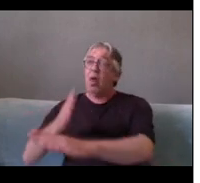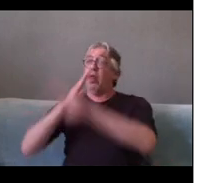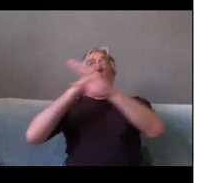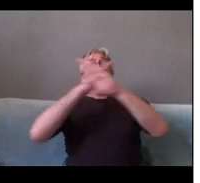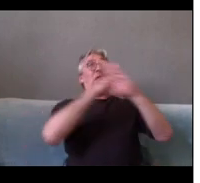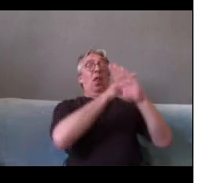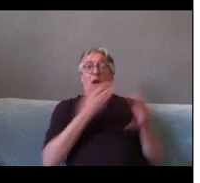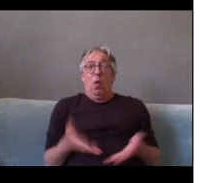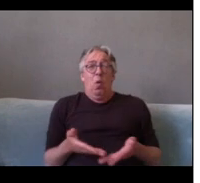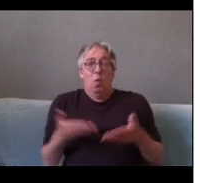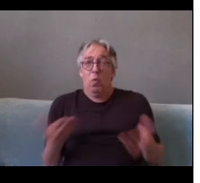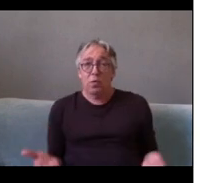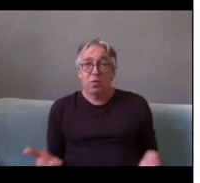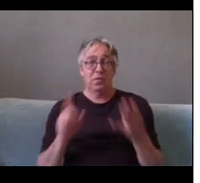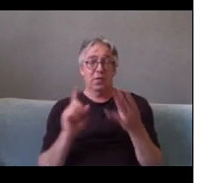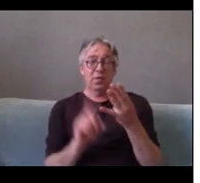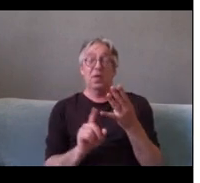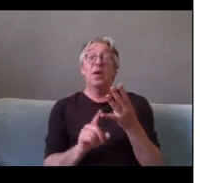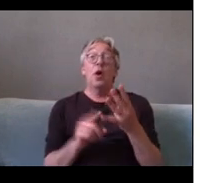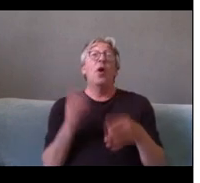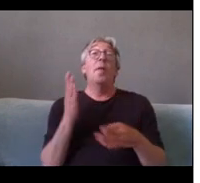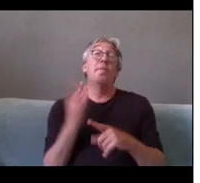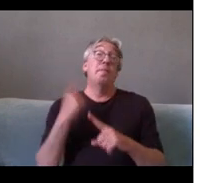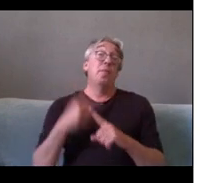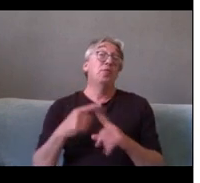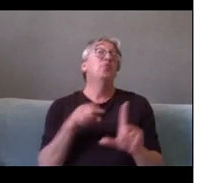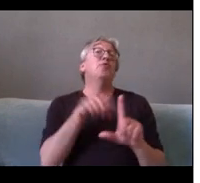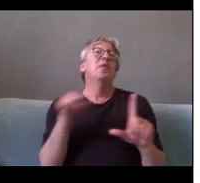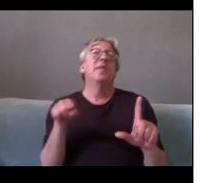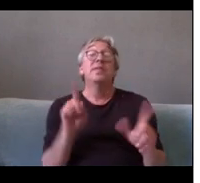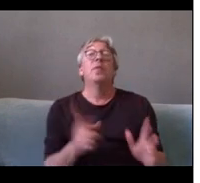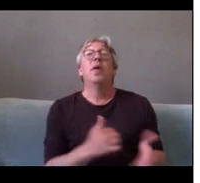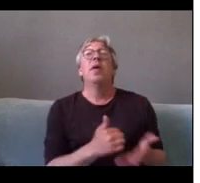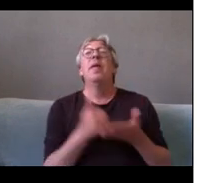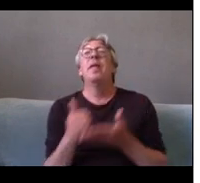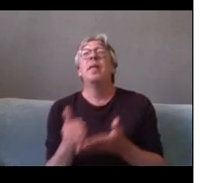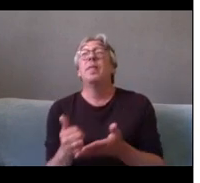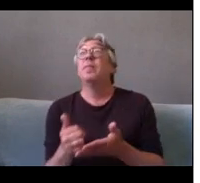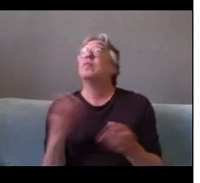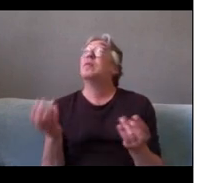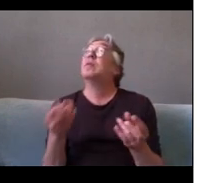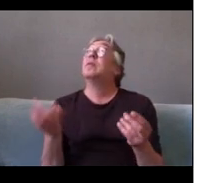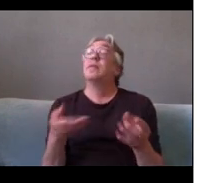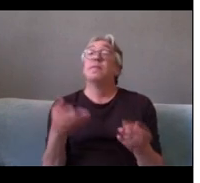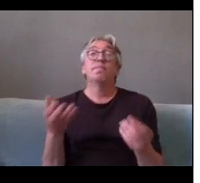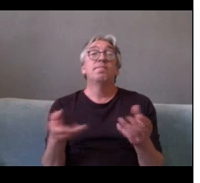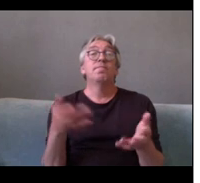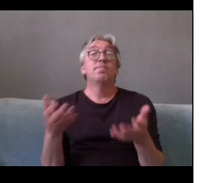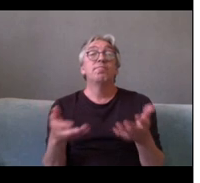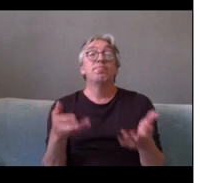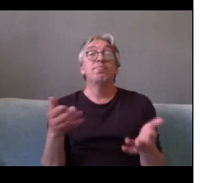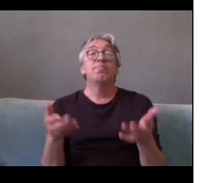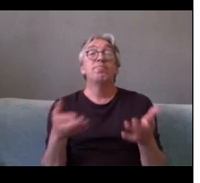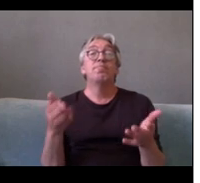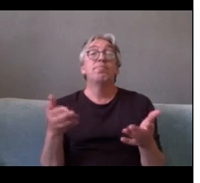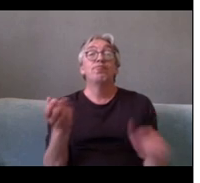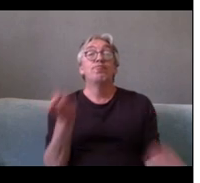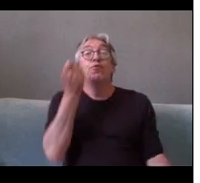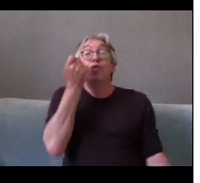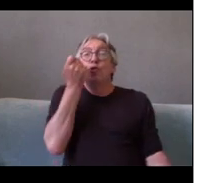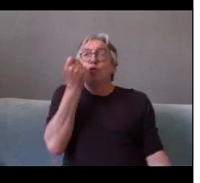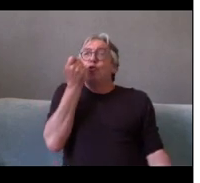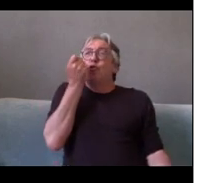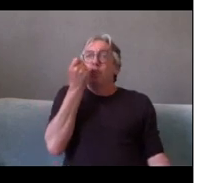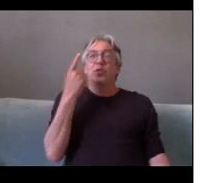Also a statistic is needed in order to find out their income situation.